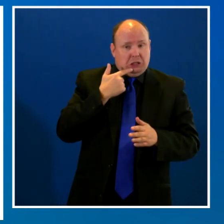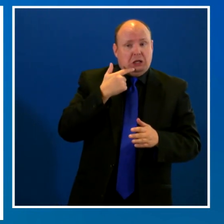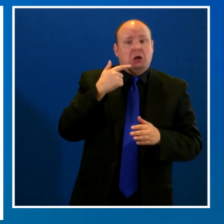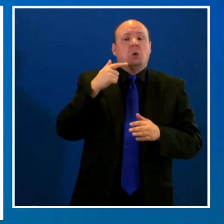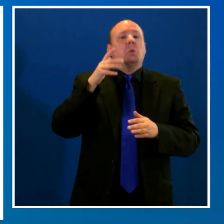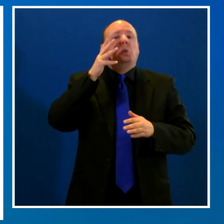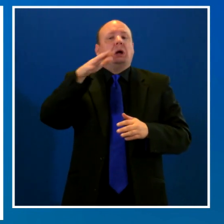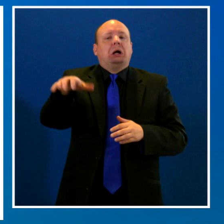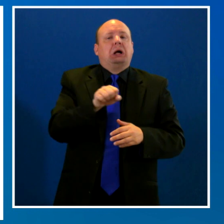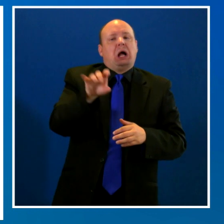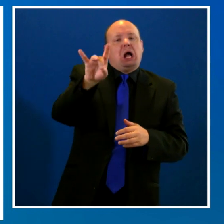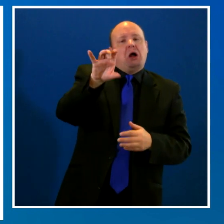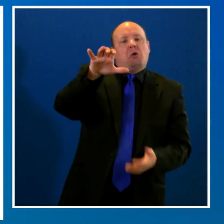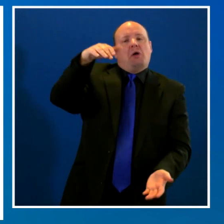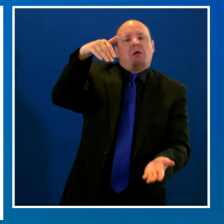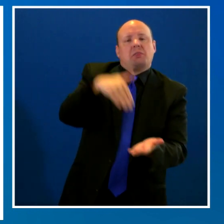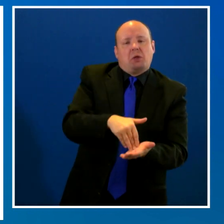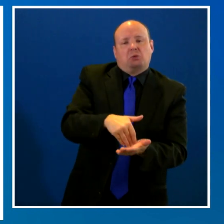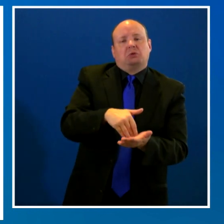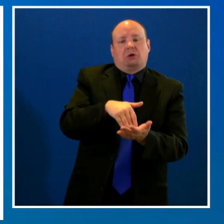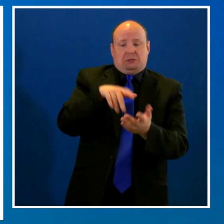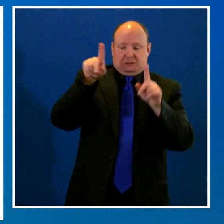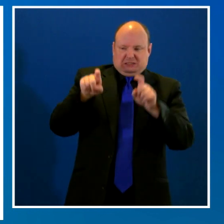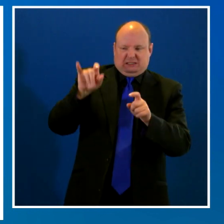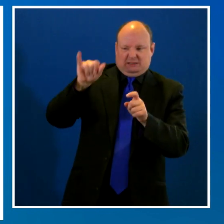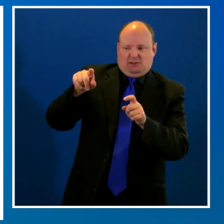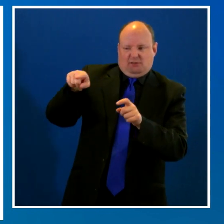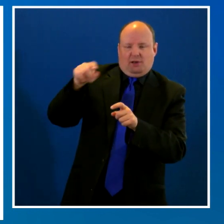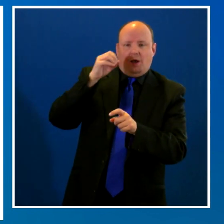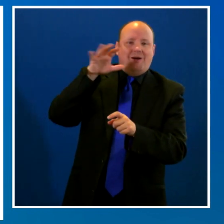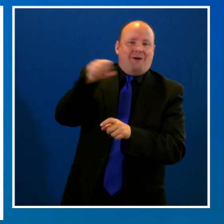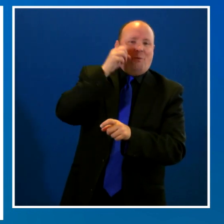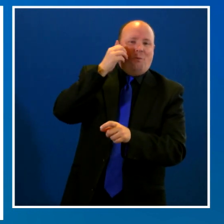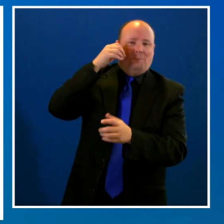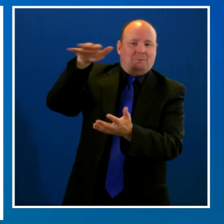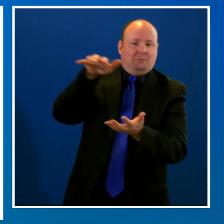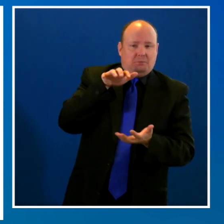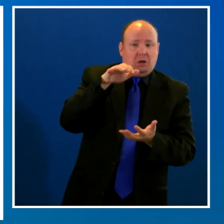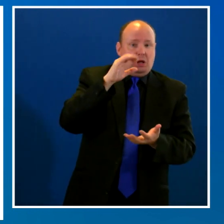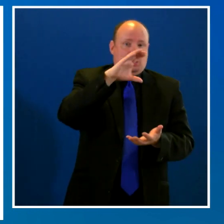of the tests from manufacturers last week and that another 4.7